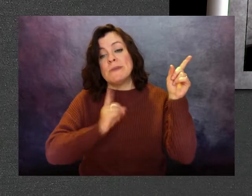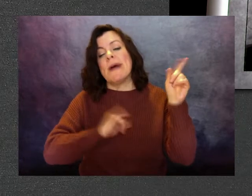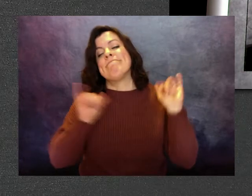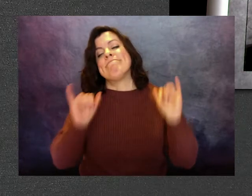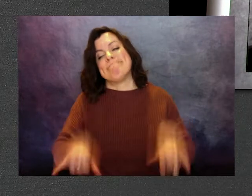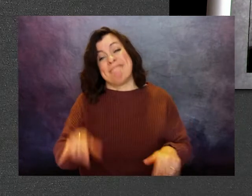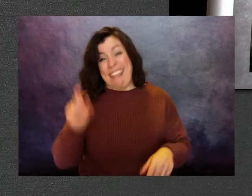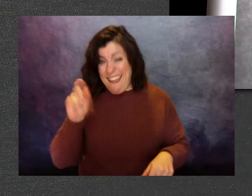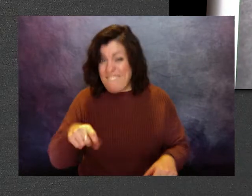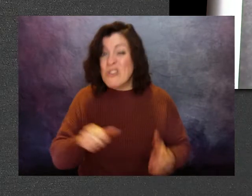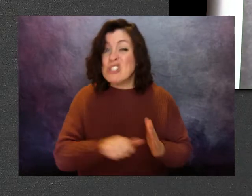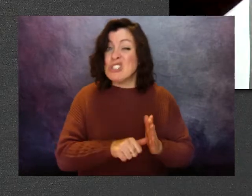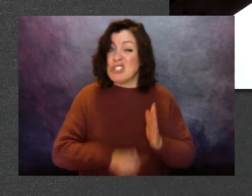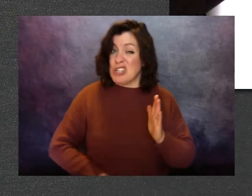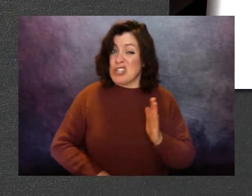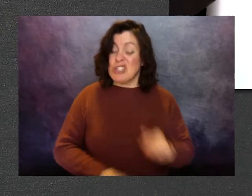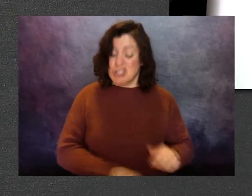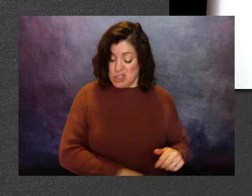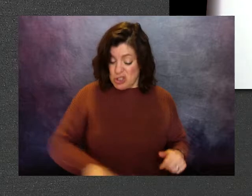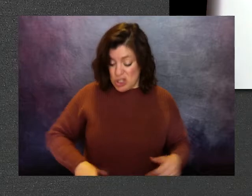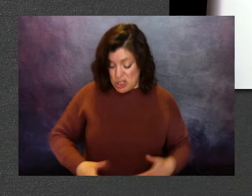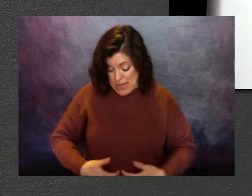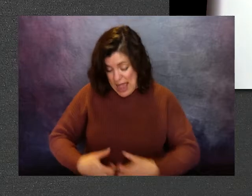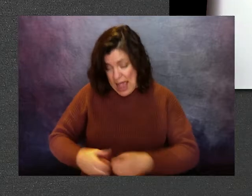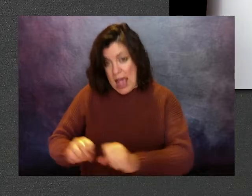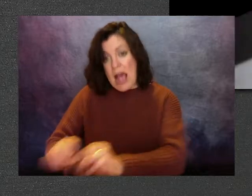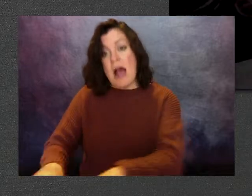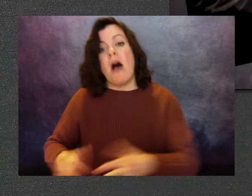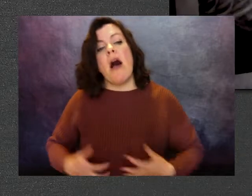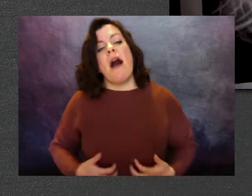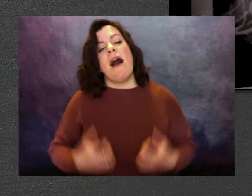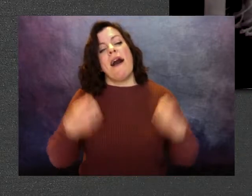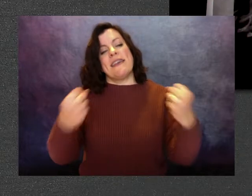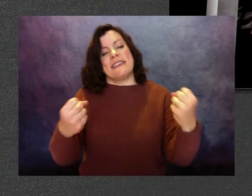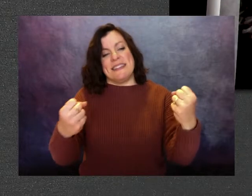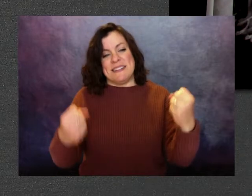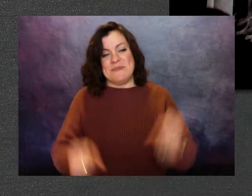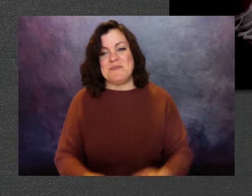This next one is also a dog. But this dog,